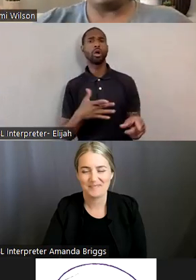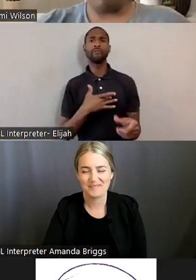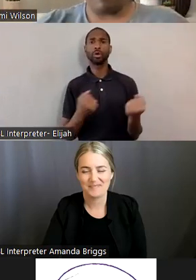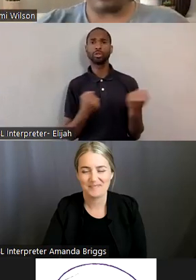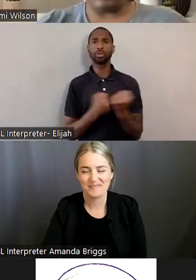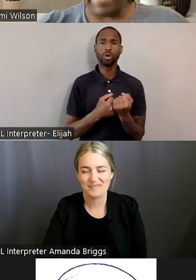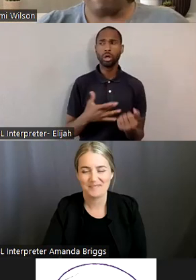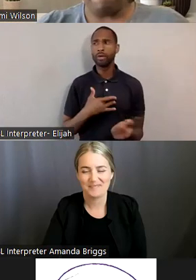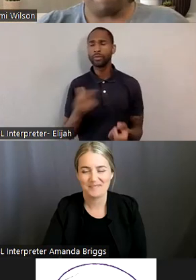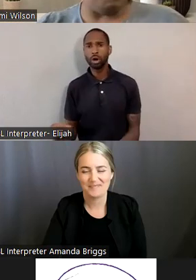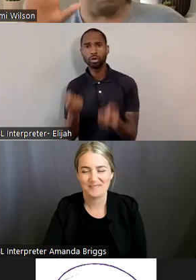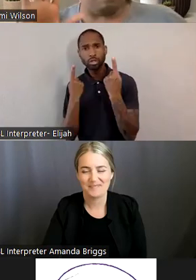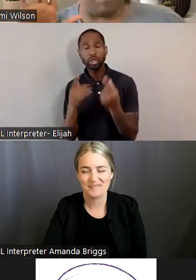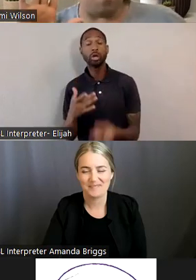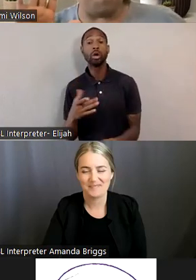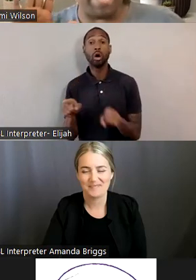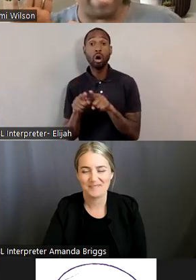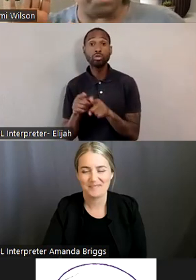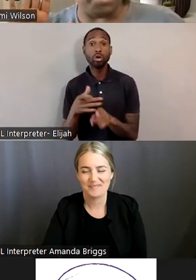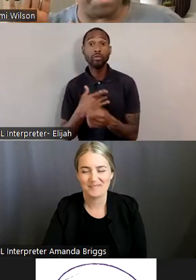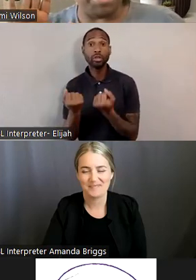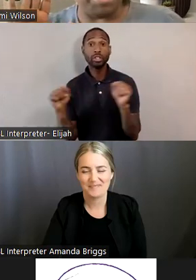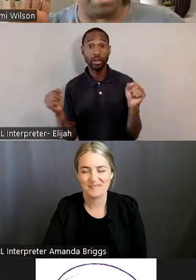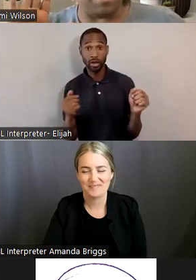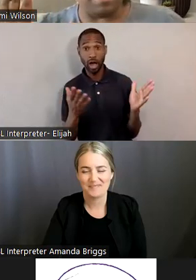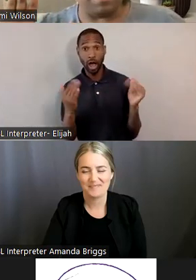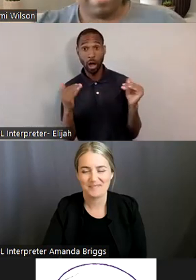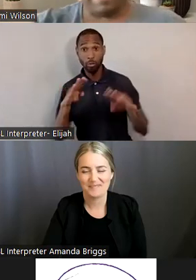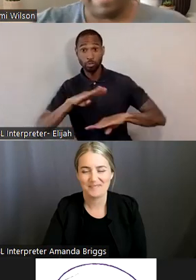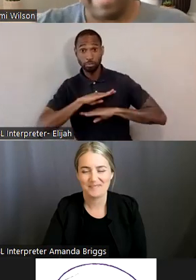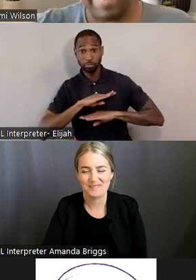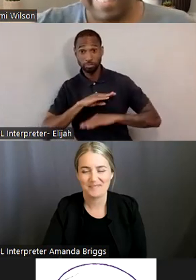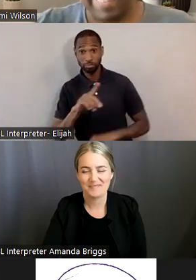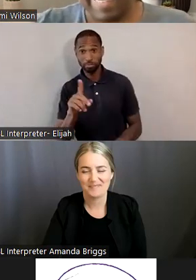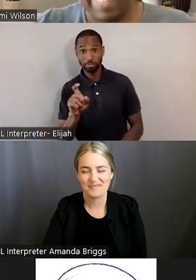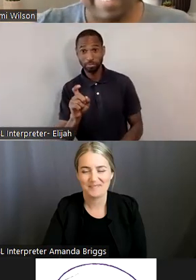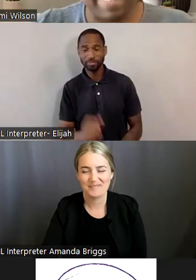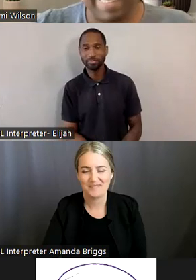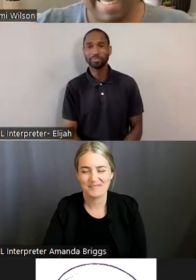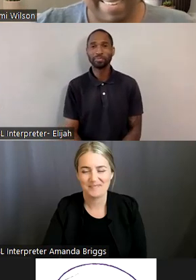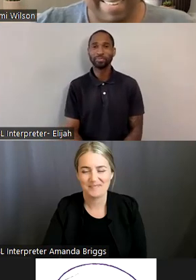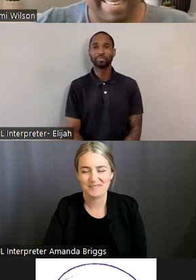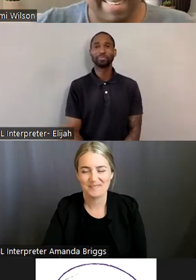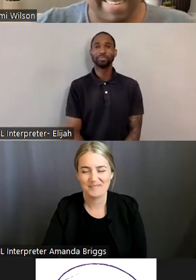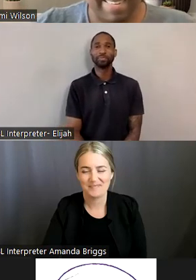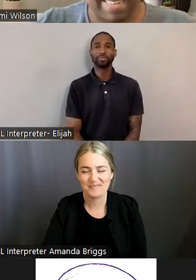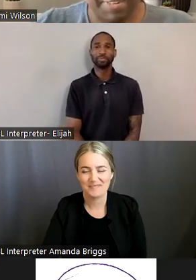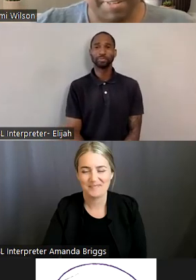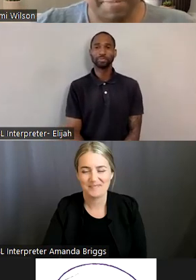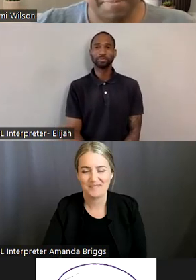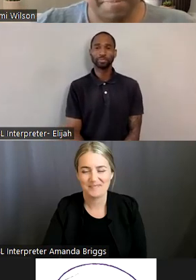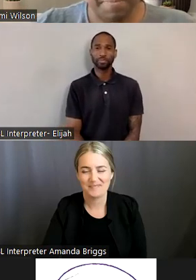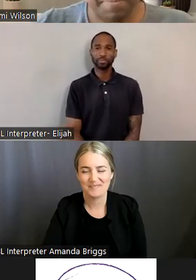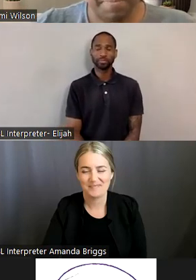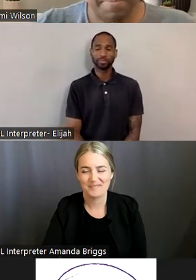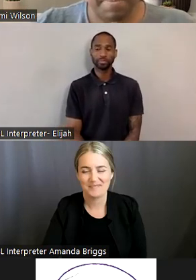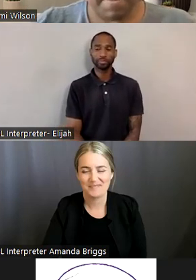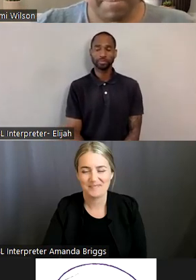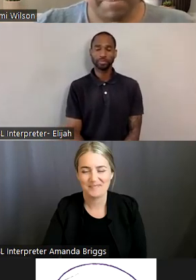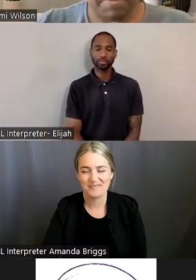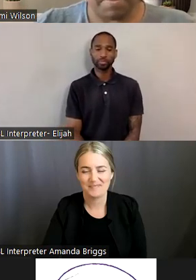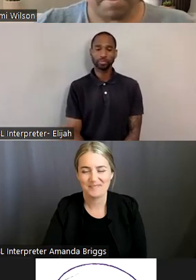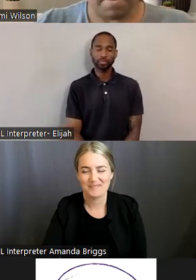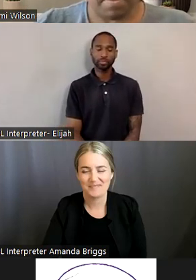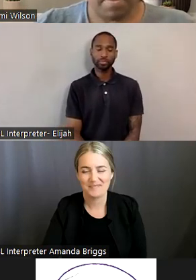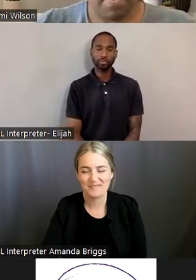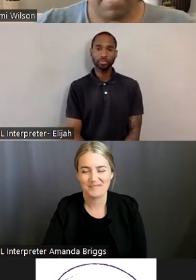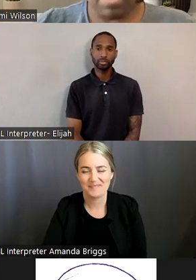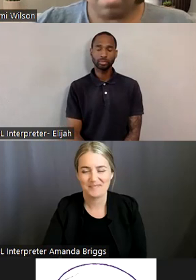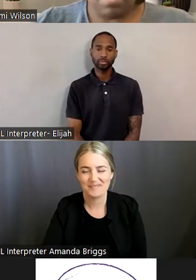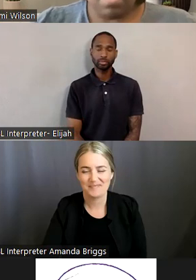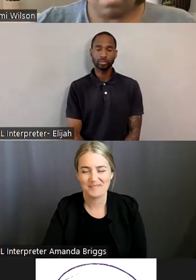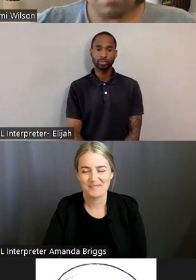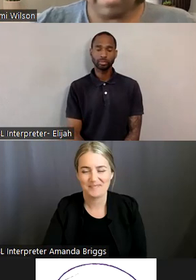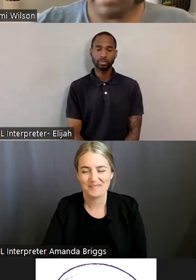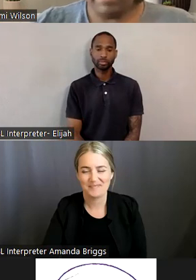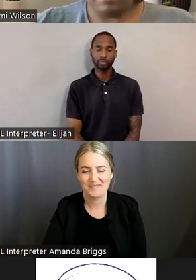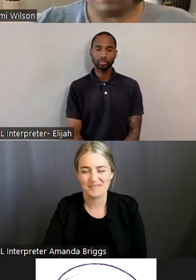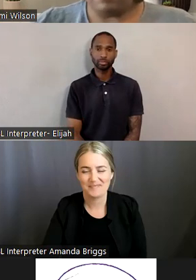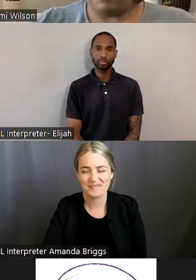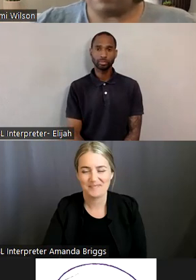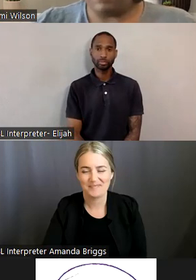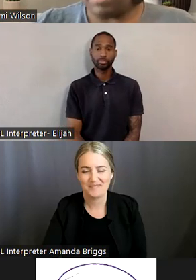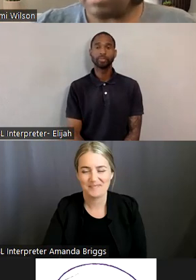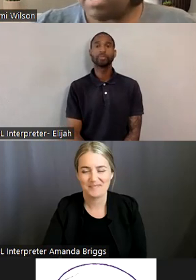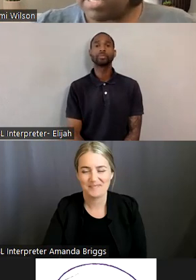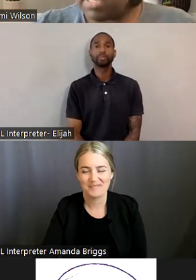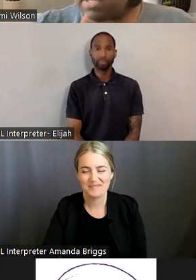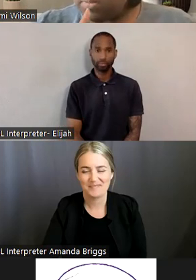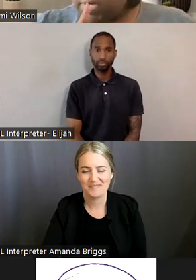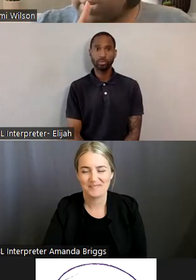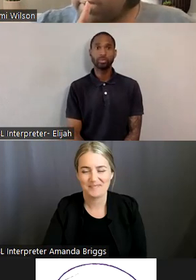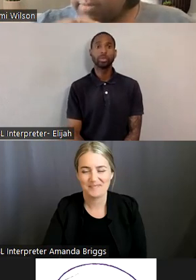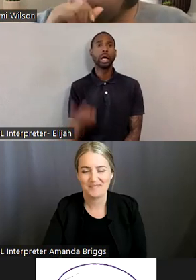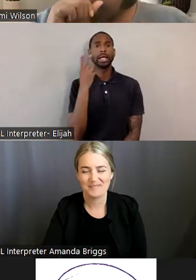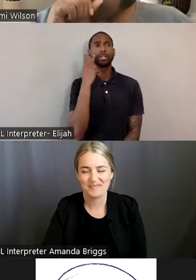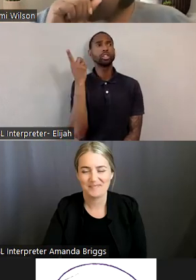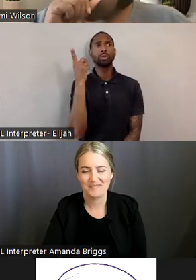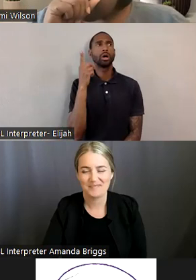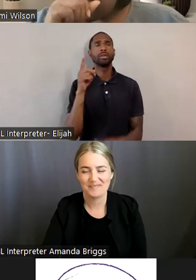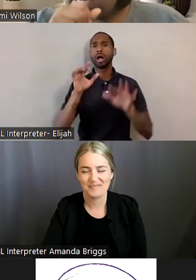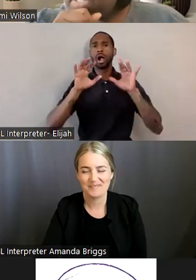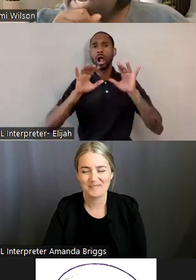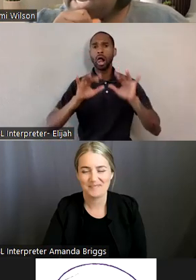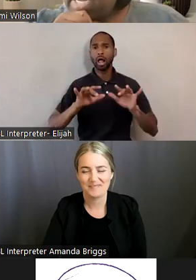and safe. I hope that answers your question. Okay. And I saw that someone else,